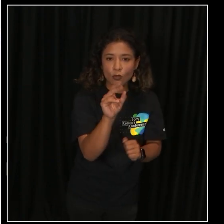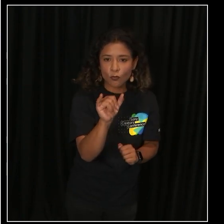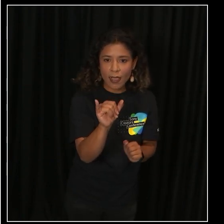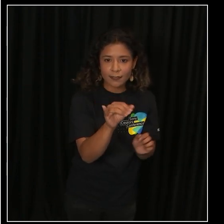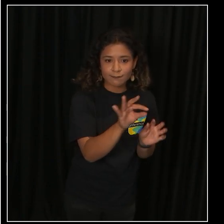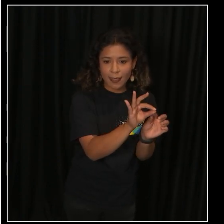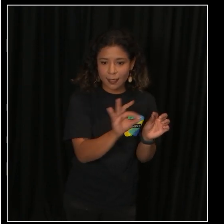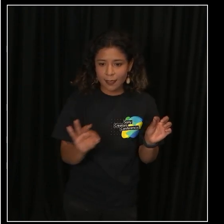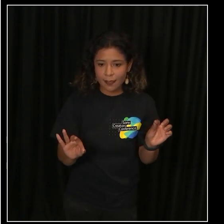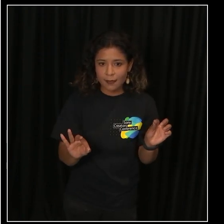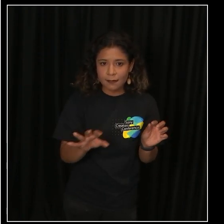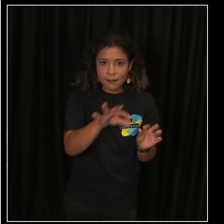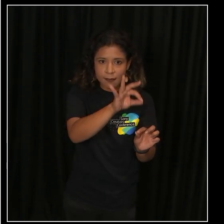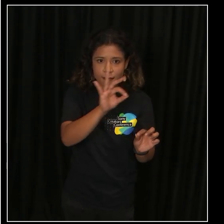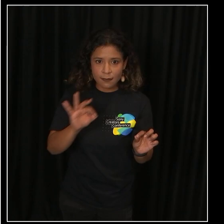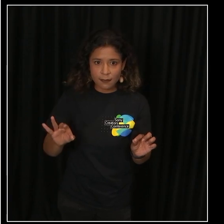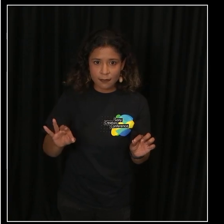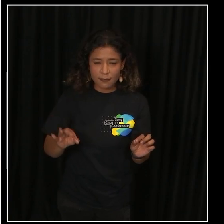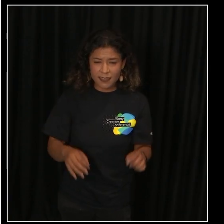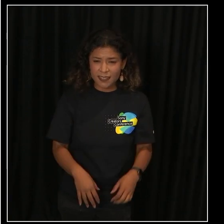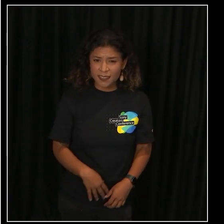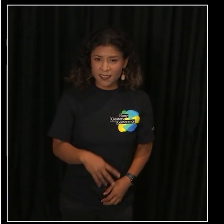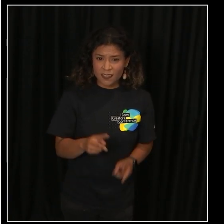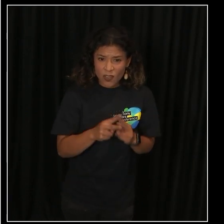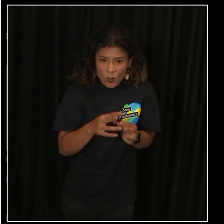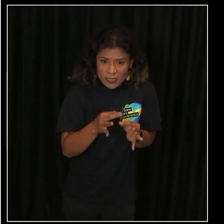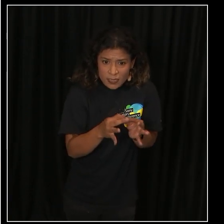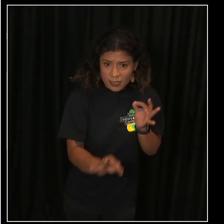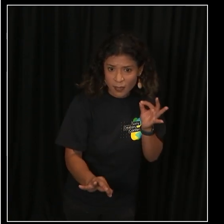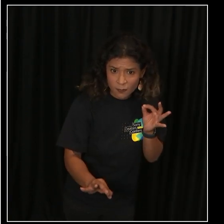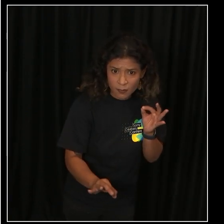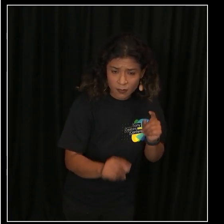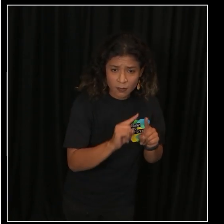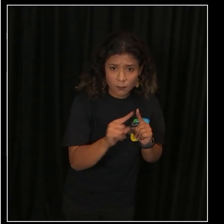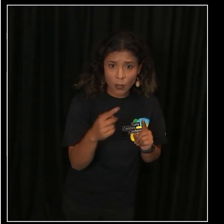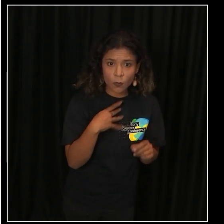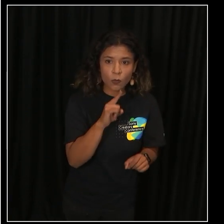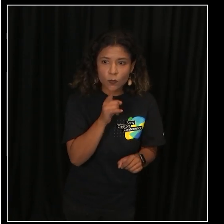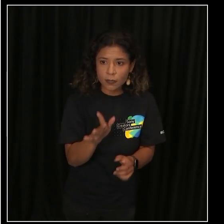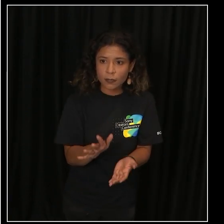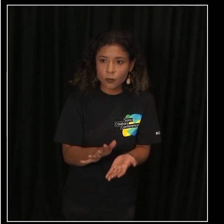By doing this extremely simple thing, we are now in a really advantageous position